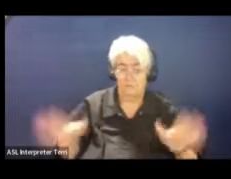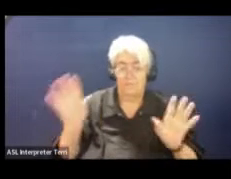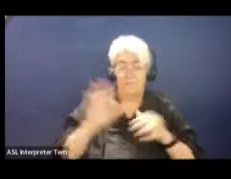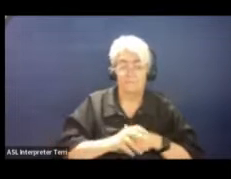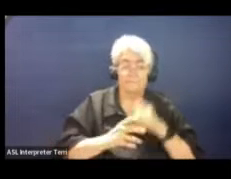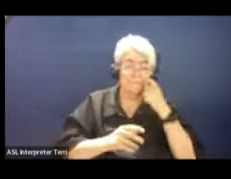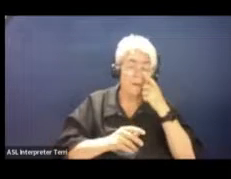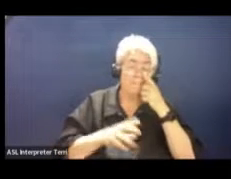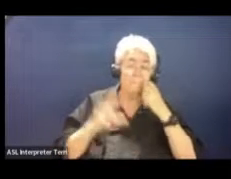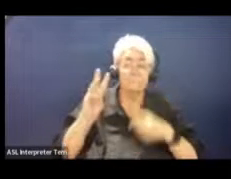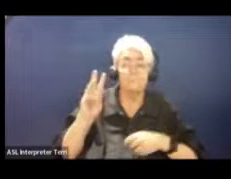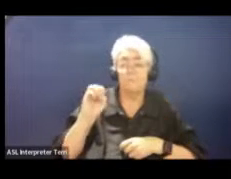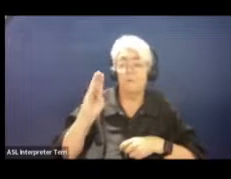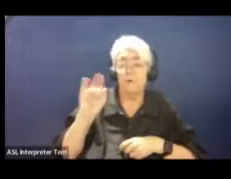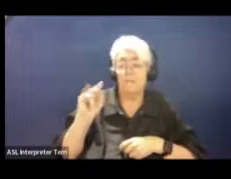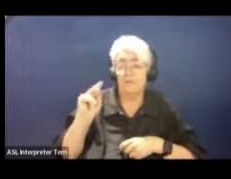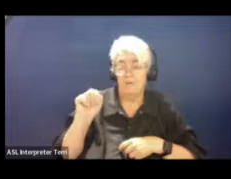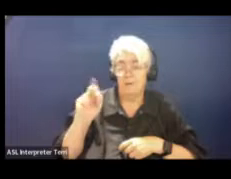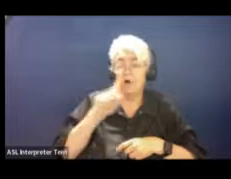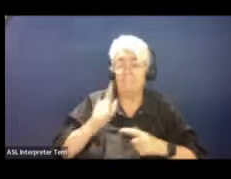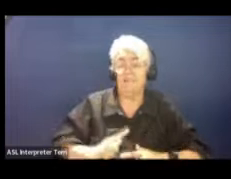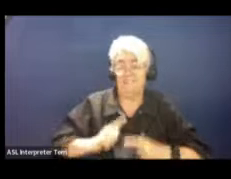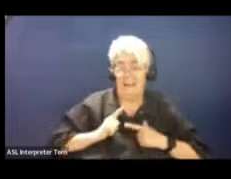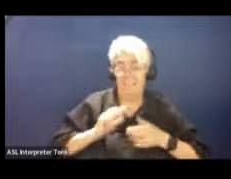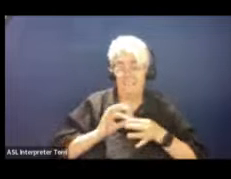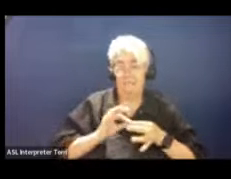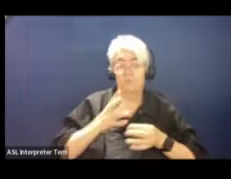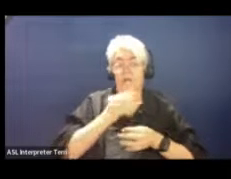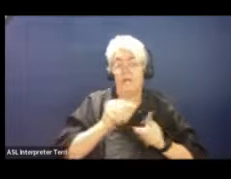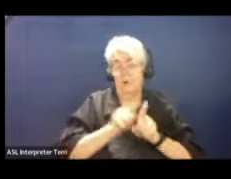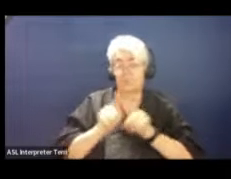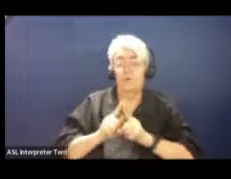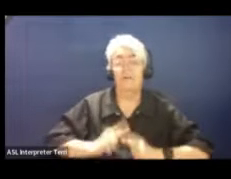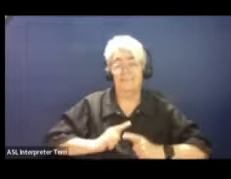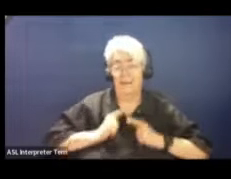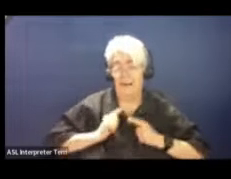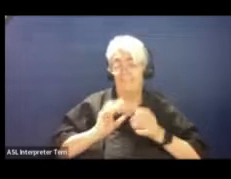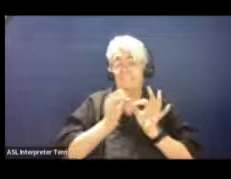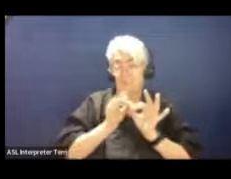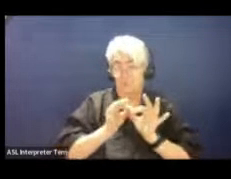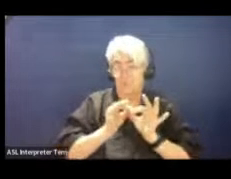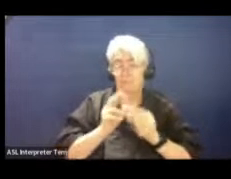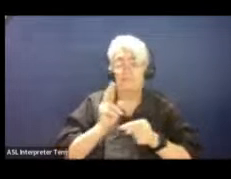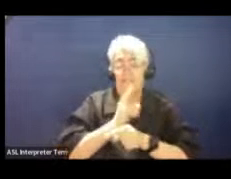webinar will be live captioned in English as well as live interpreted in Spanish. Live